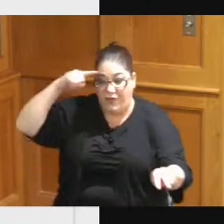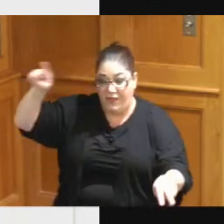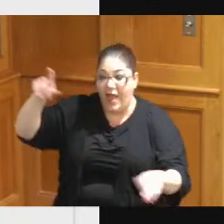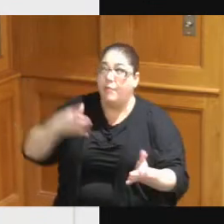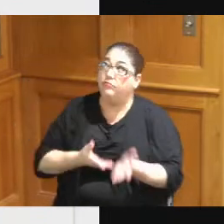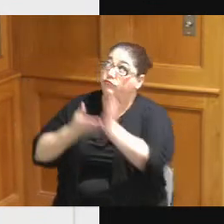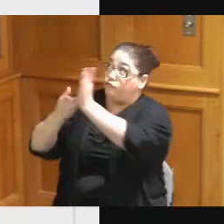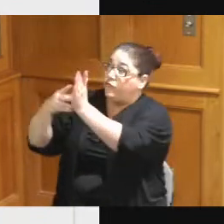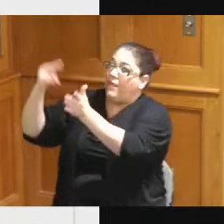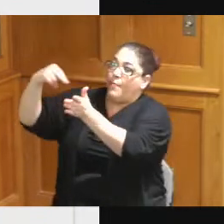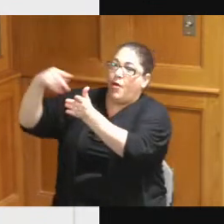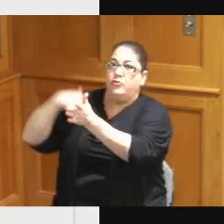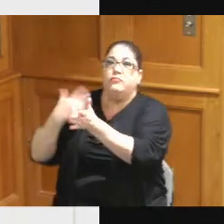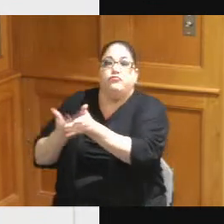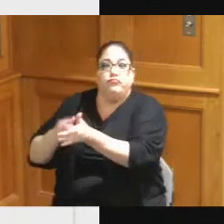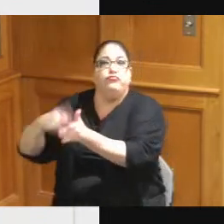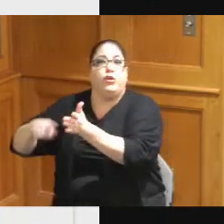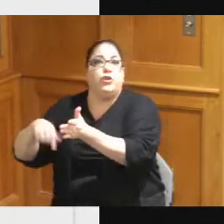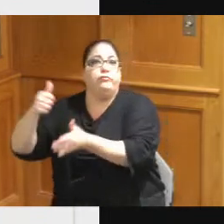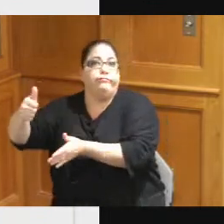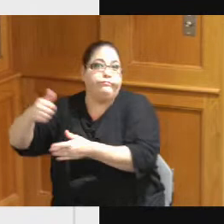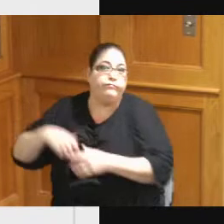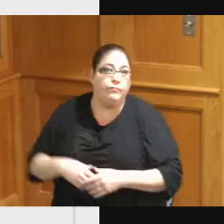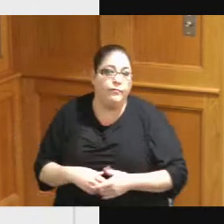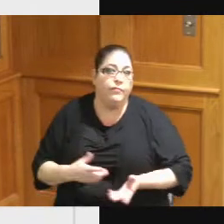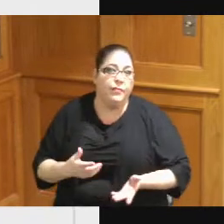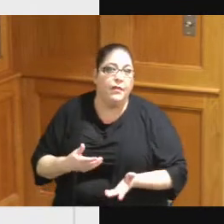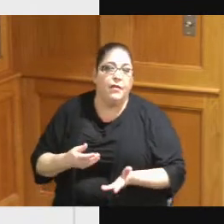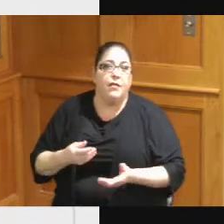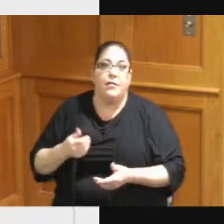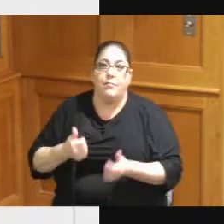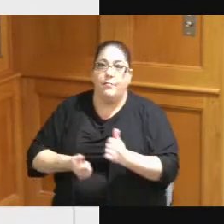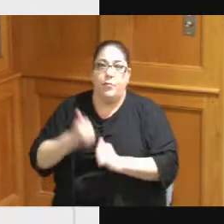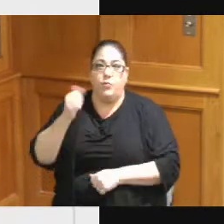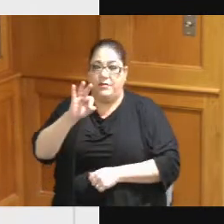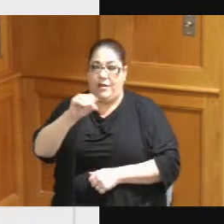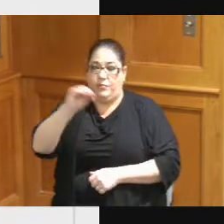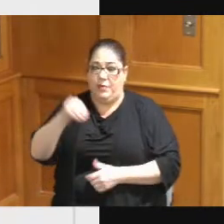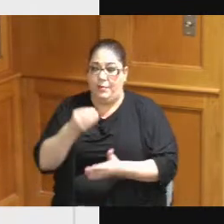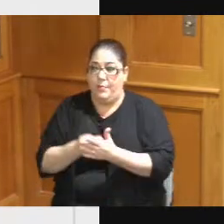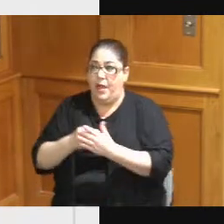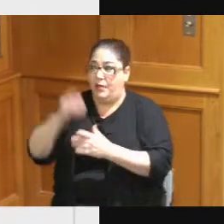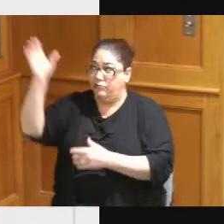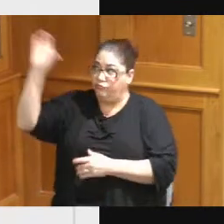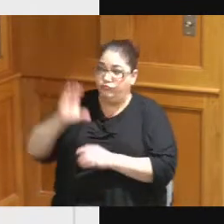work so ninety percent of the money straight out the door to our partners another seven percent